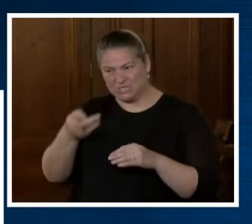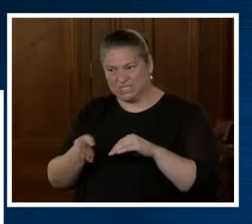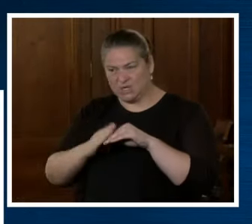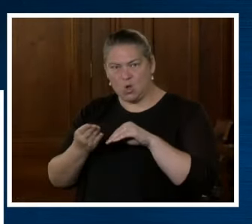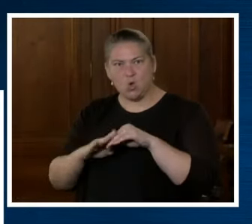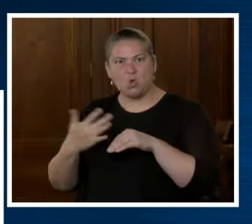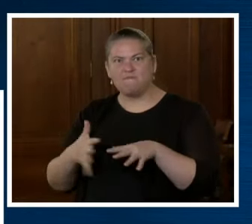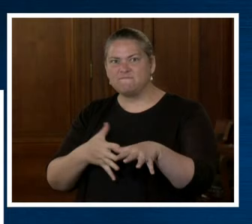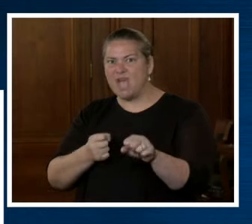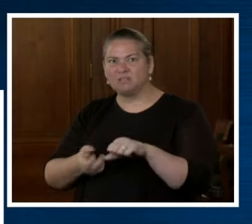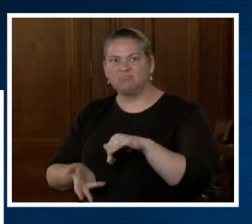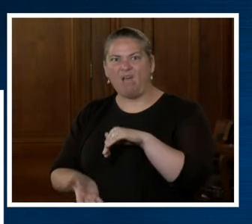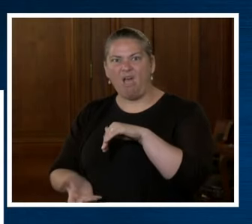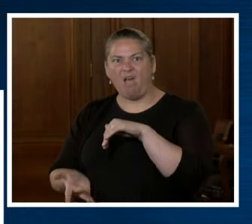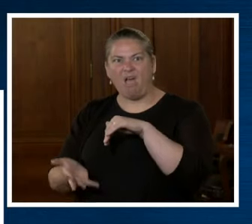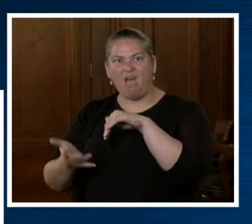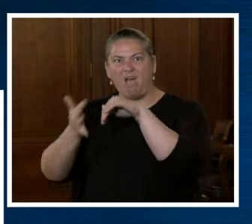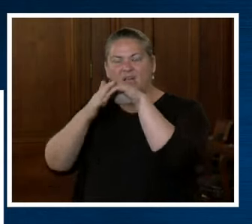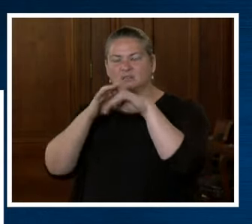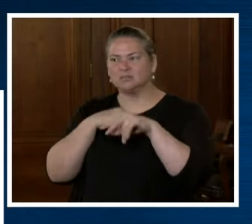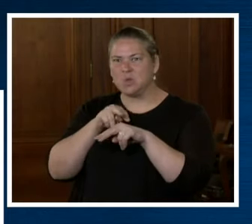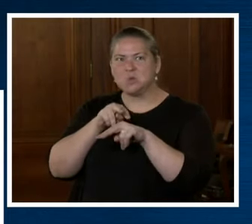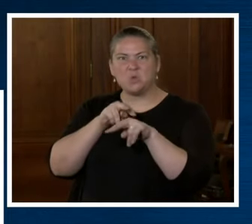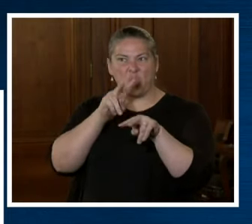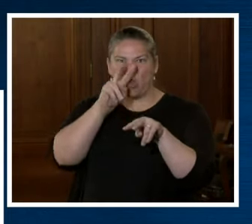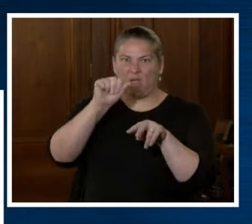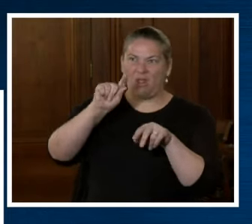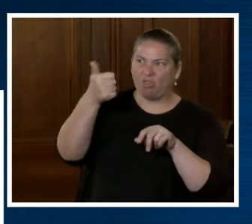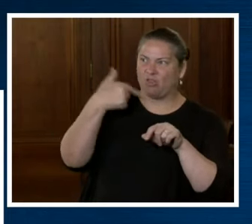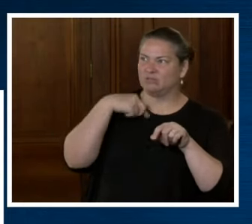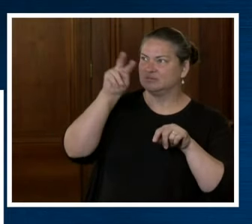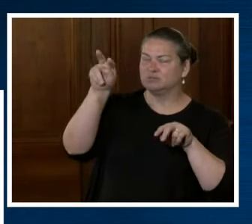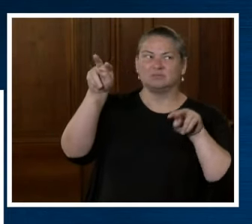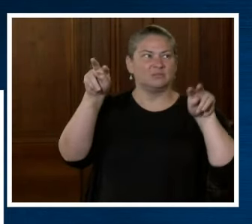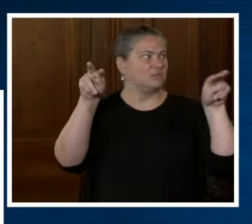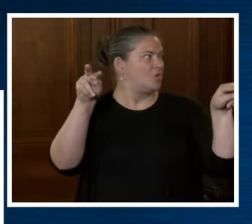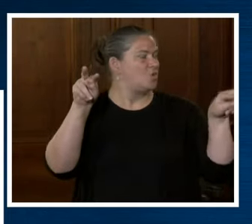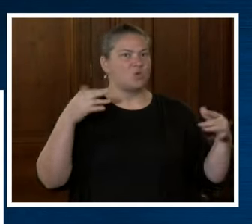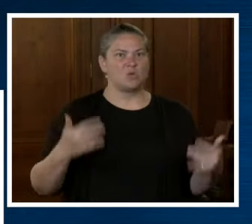THIS CAN SPREAD. AND WE'LL LOOK BACK, I'M SURE,